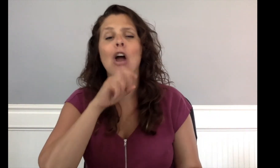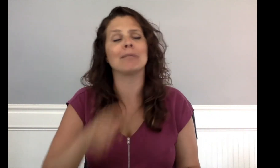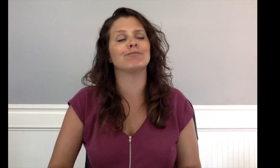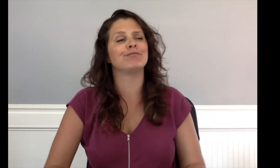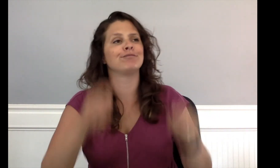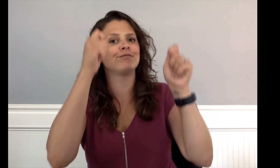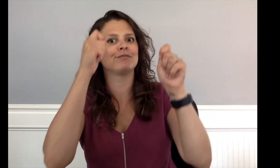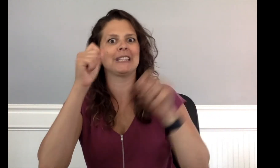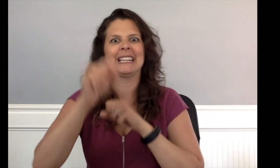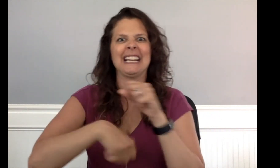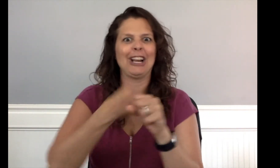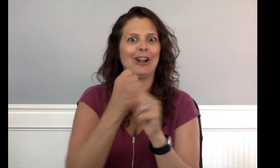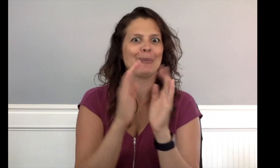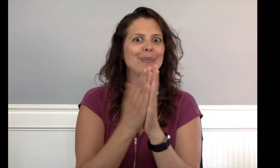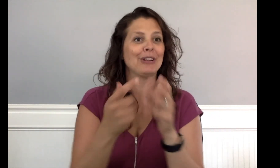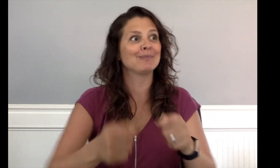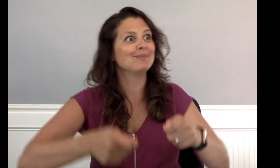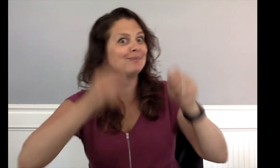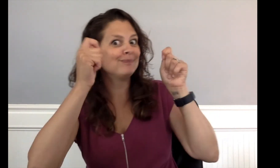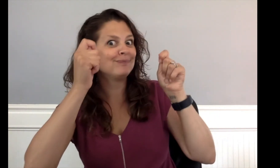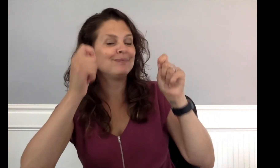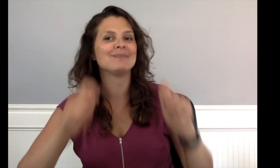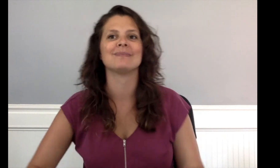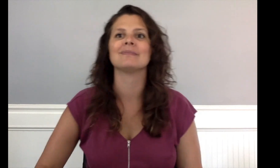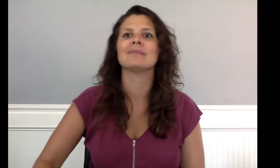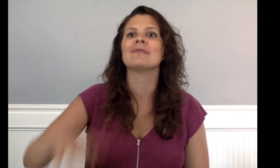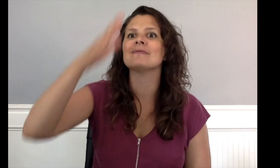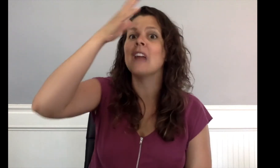“What are you looking at?” Frog held up the yearbook.